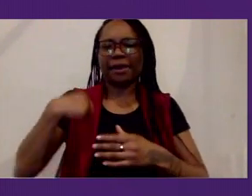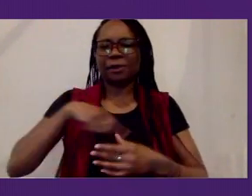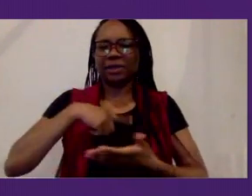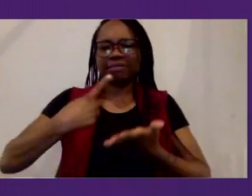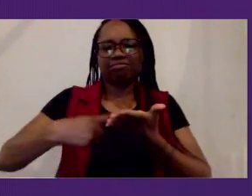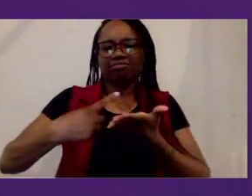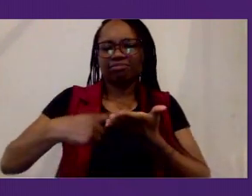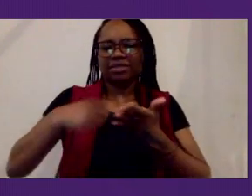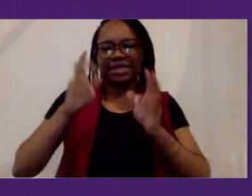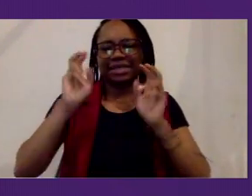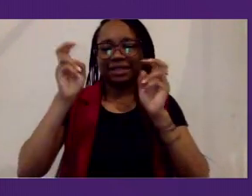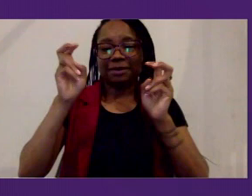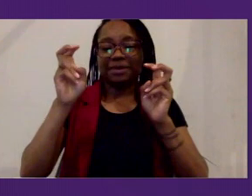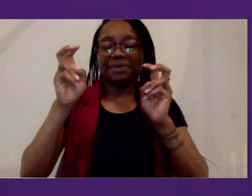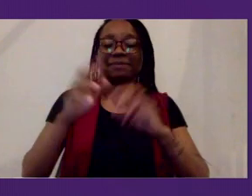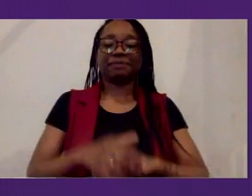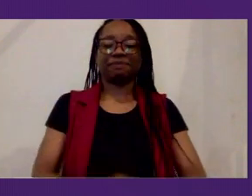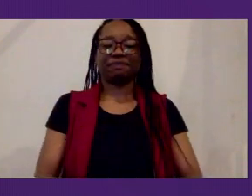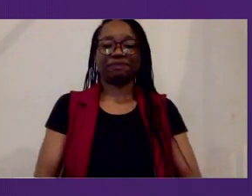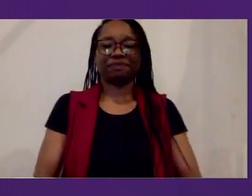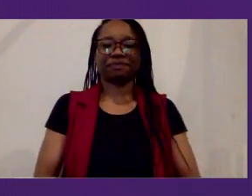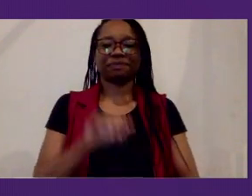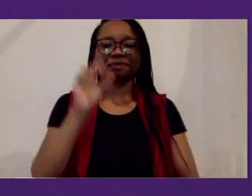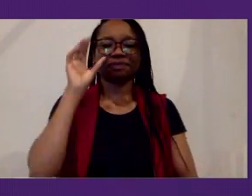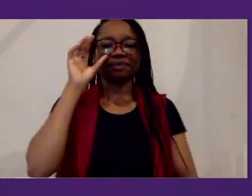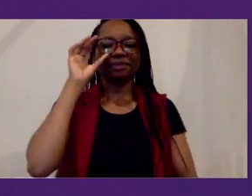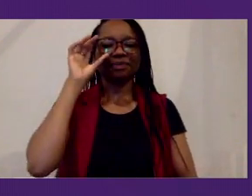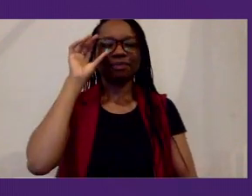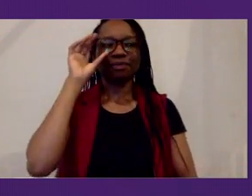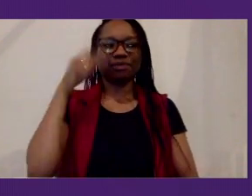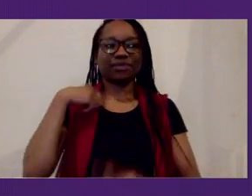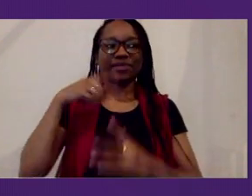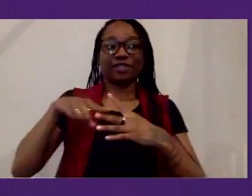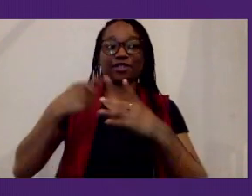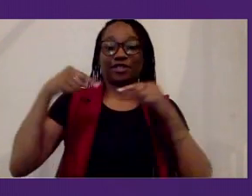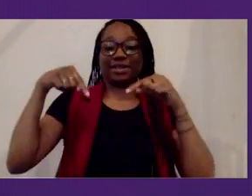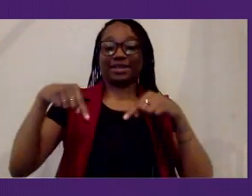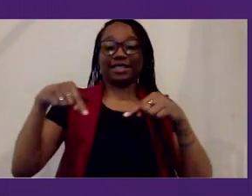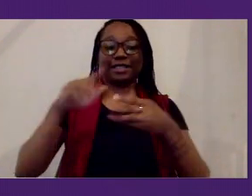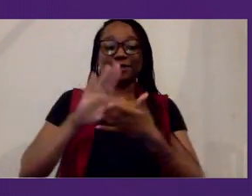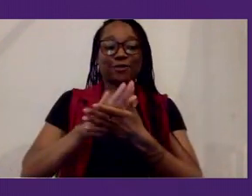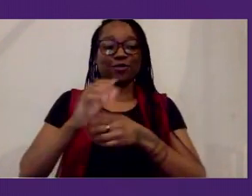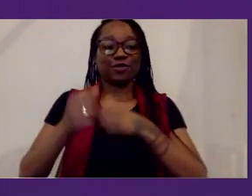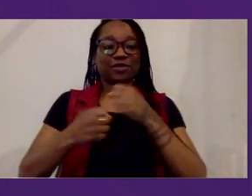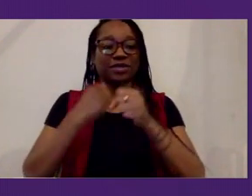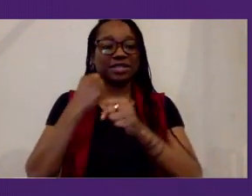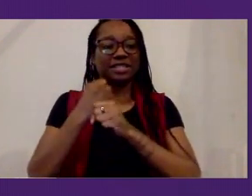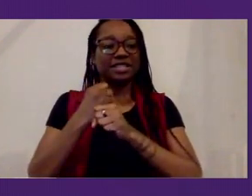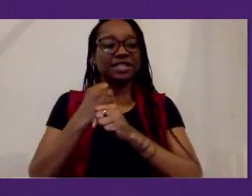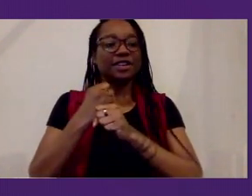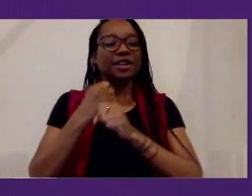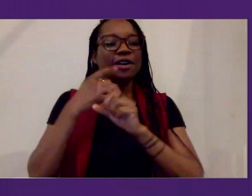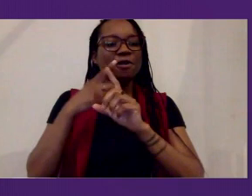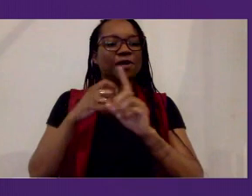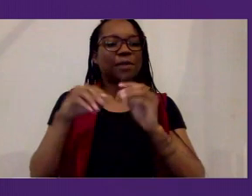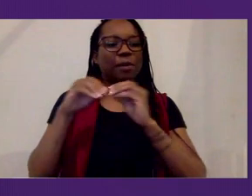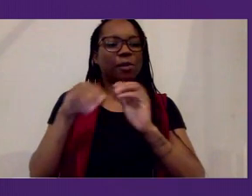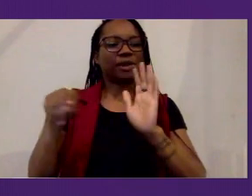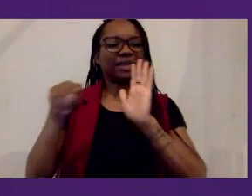I started this particular school year from this lesson at a deficit because I had reconstructive